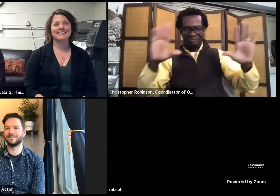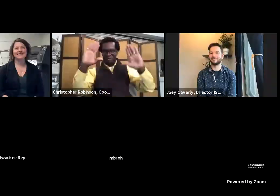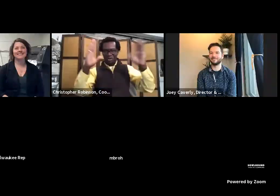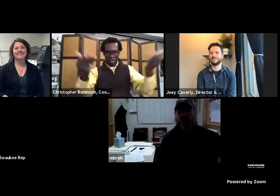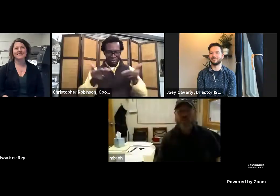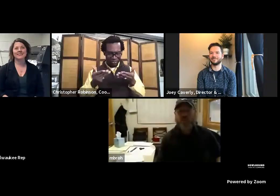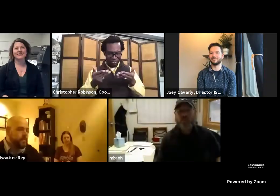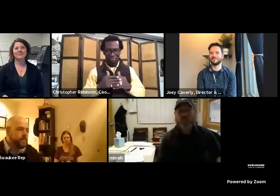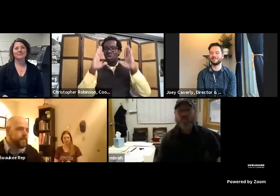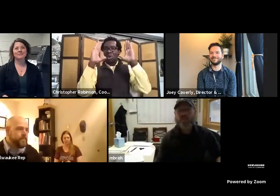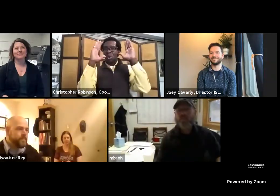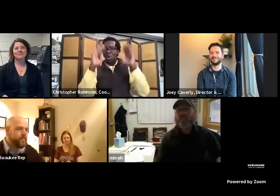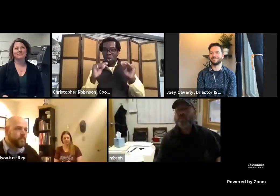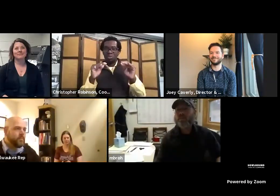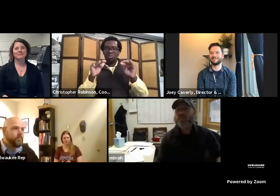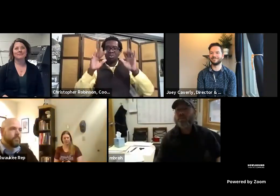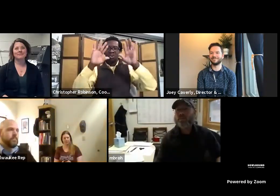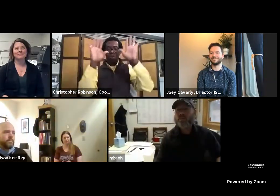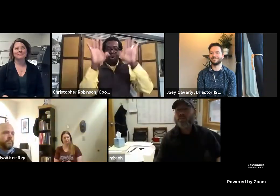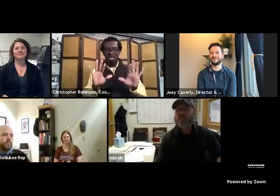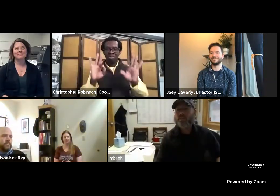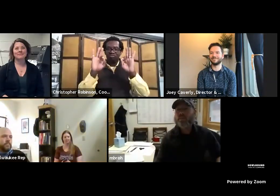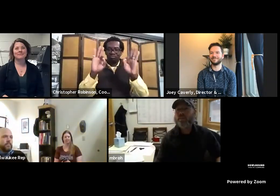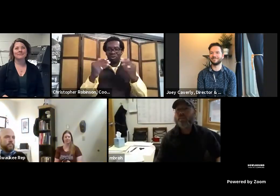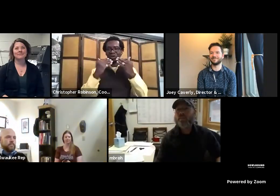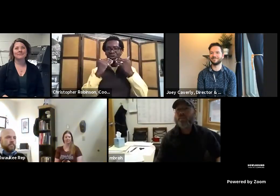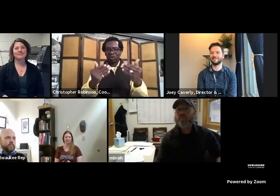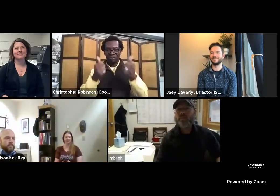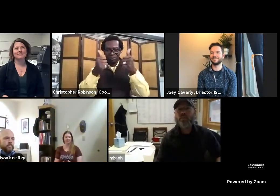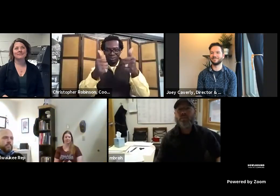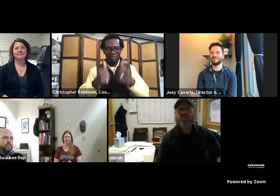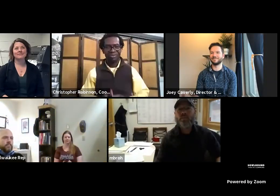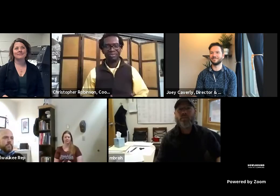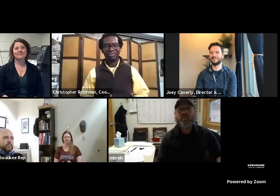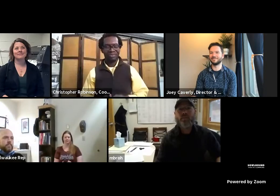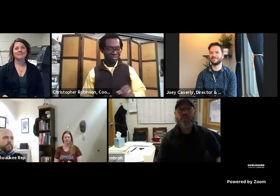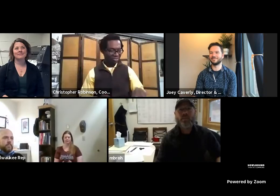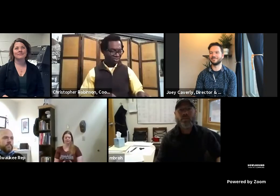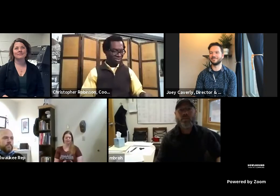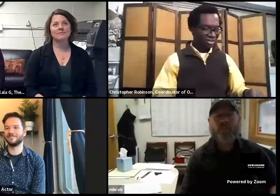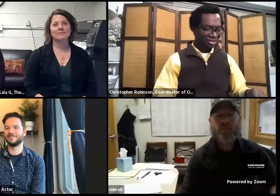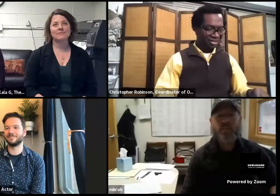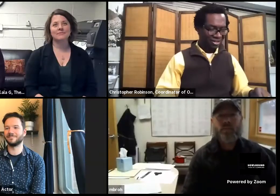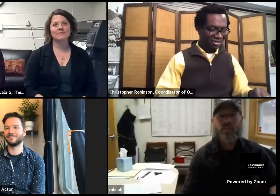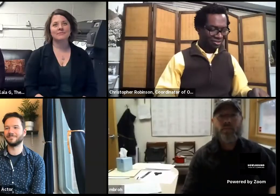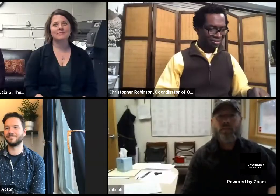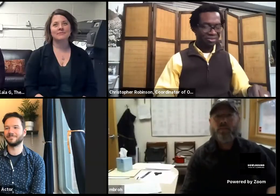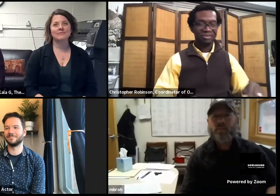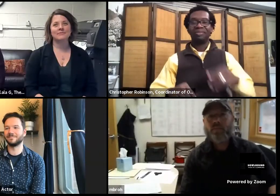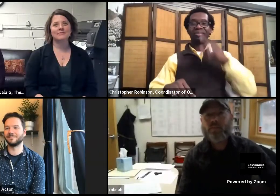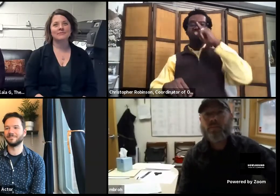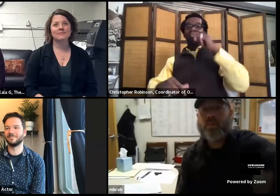And so welcome, everyone, East and West, and I hope everyone is dealing with the weather all right and has decent weather where you are.